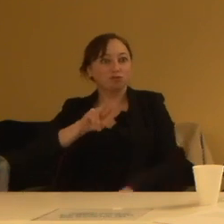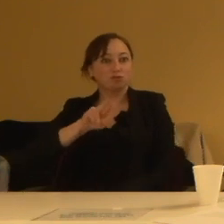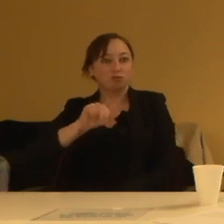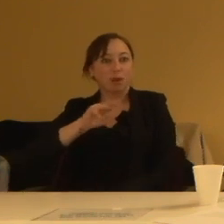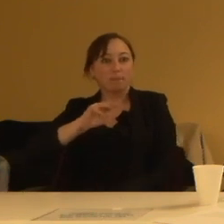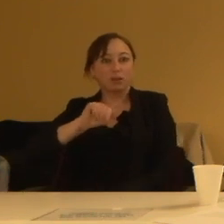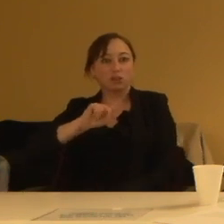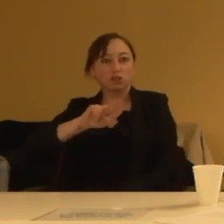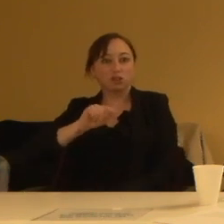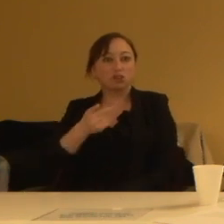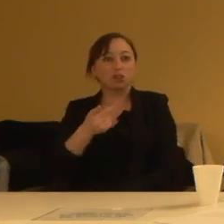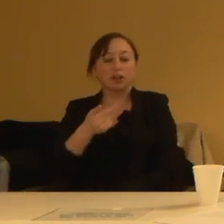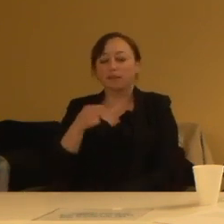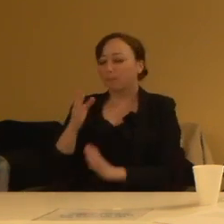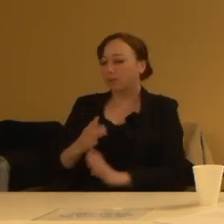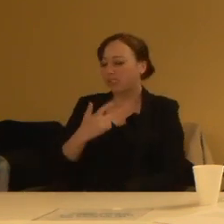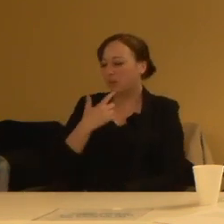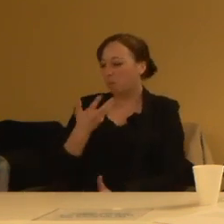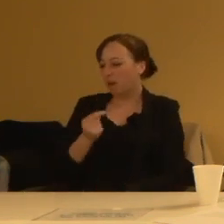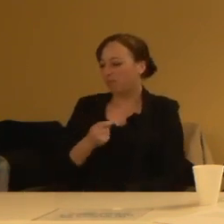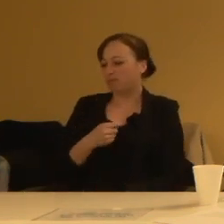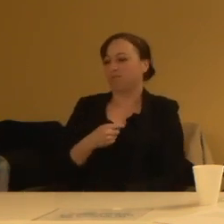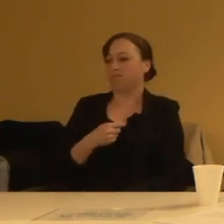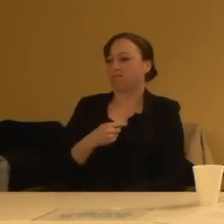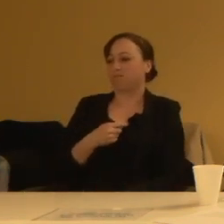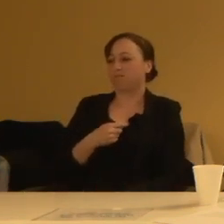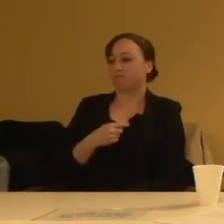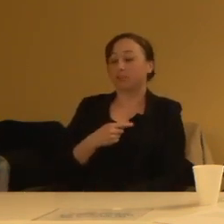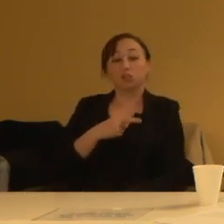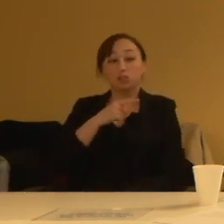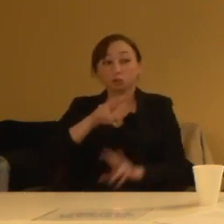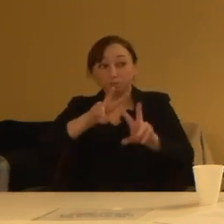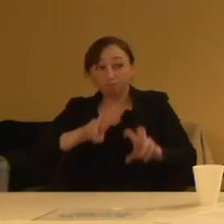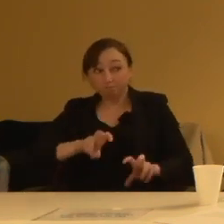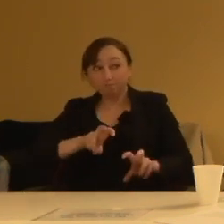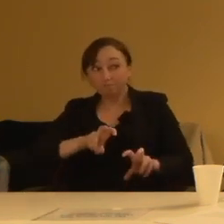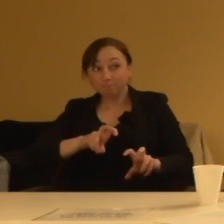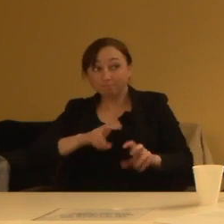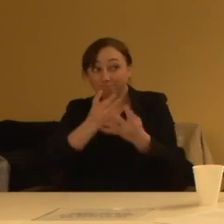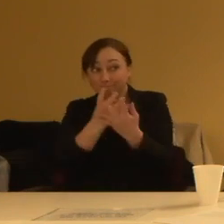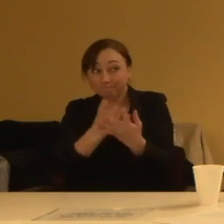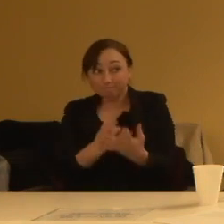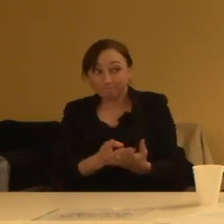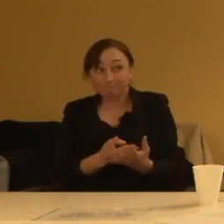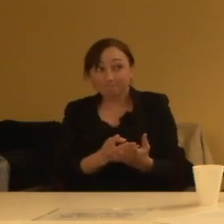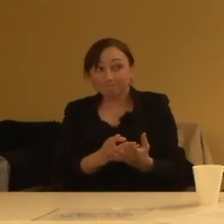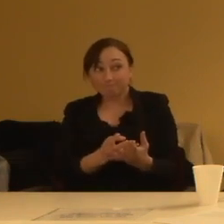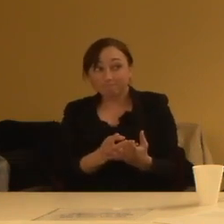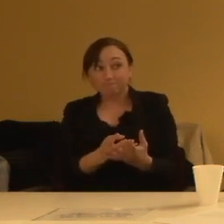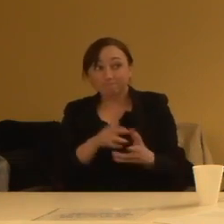And this person was like, "What?" "Did you vet your dramaturge?" And this person was like, "Well what do you mean?"